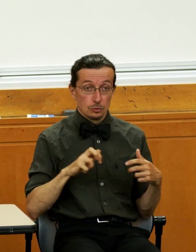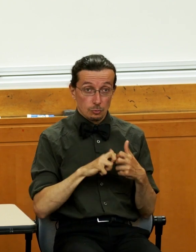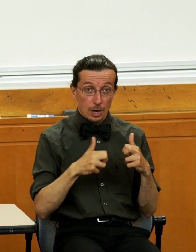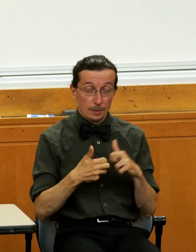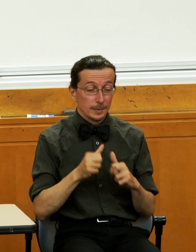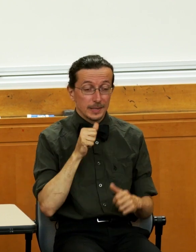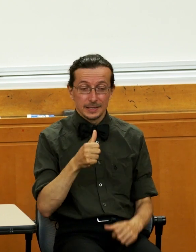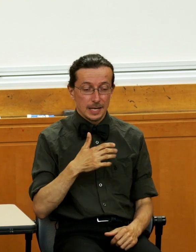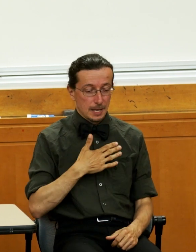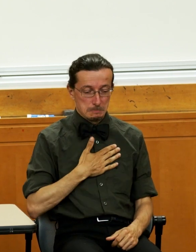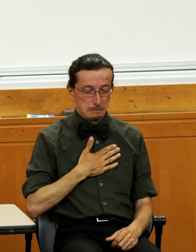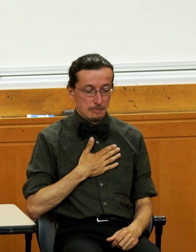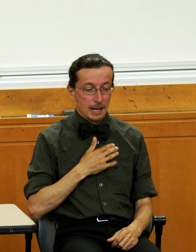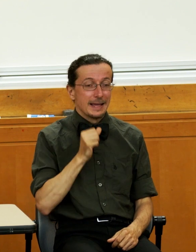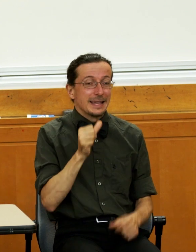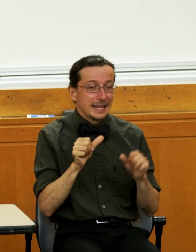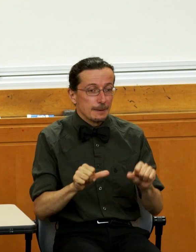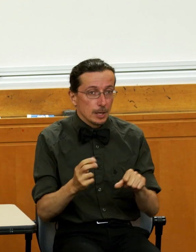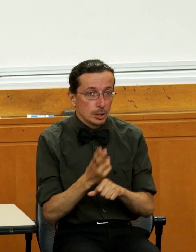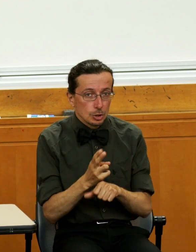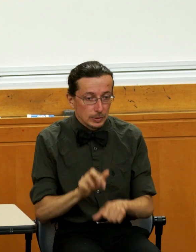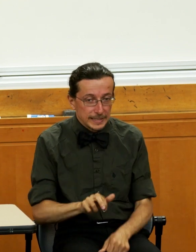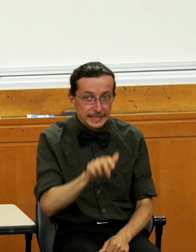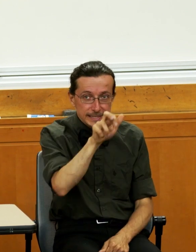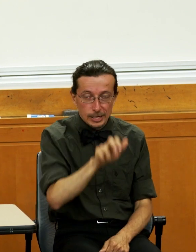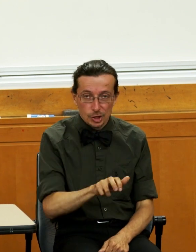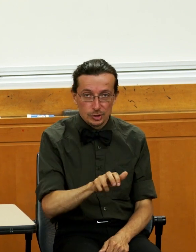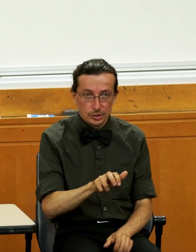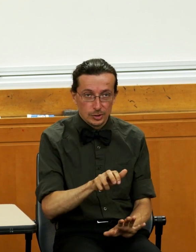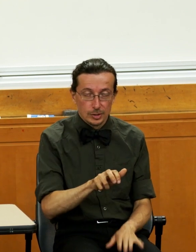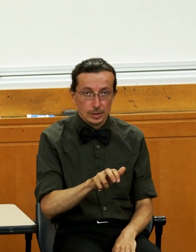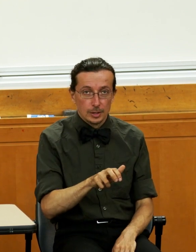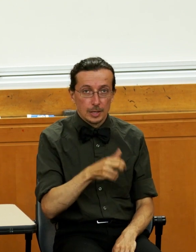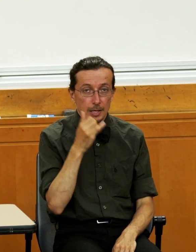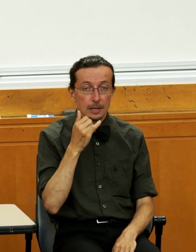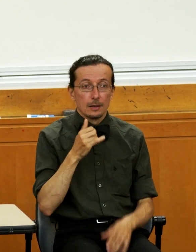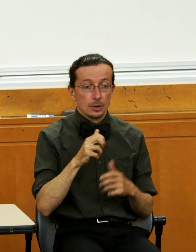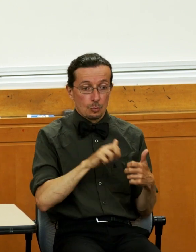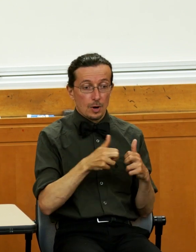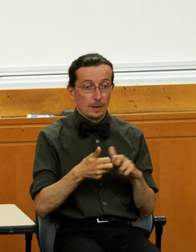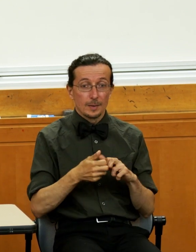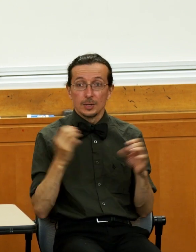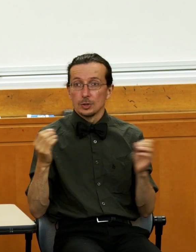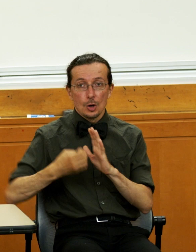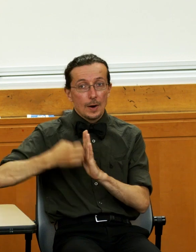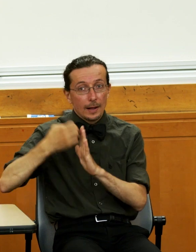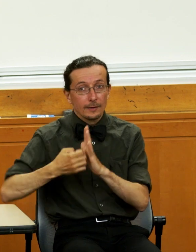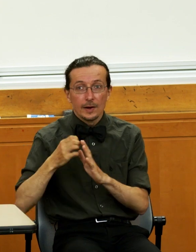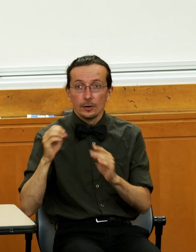quote unquote, “inability to use the stairs”, the problem is the lack of an elevator or a ramp that